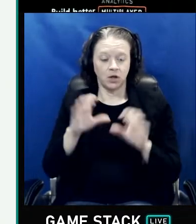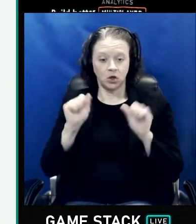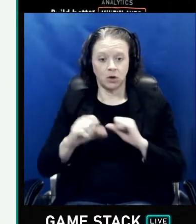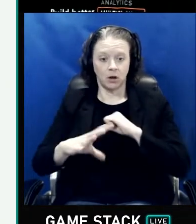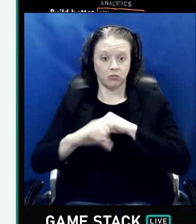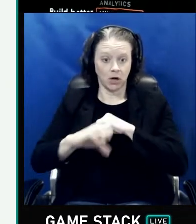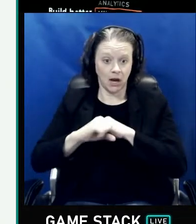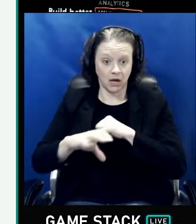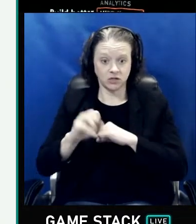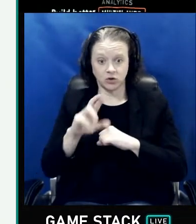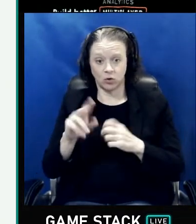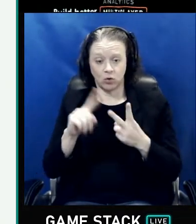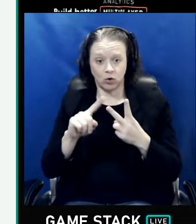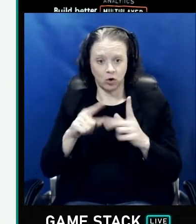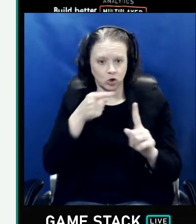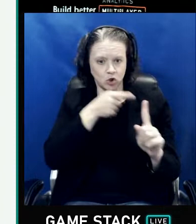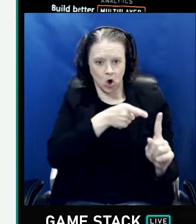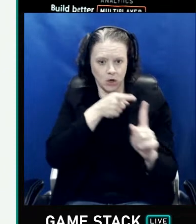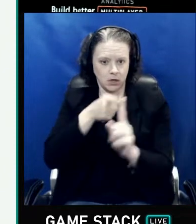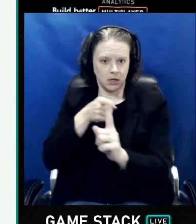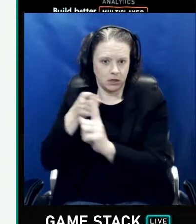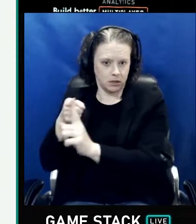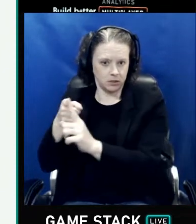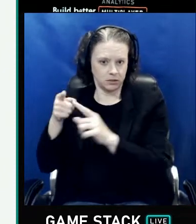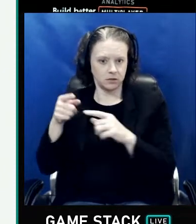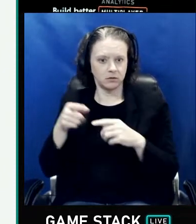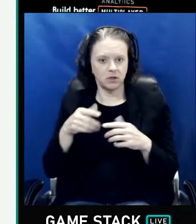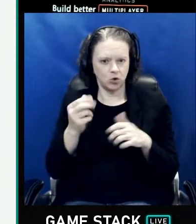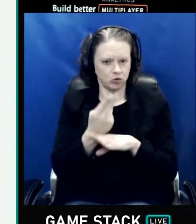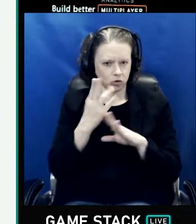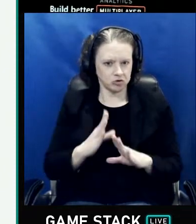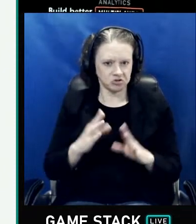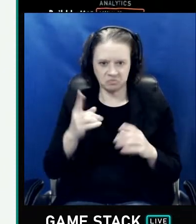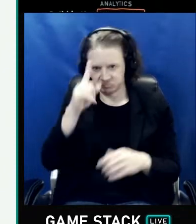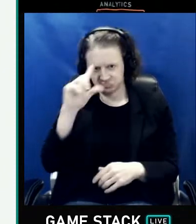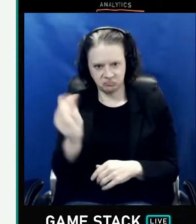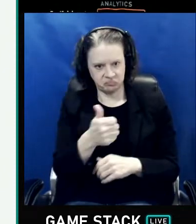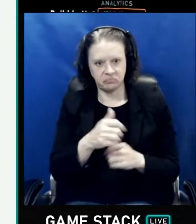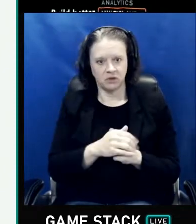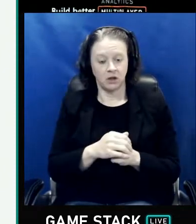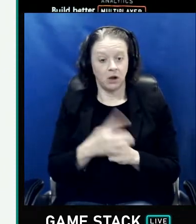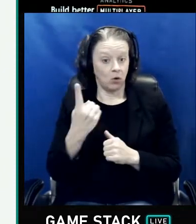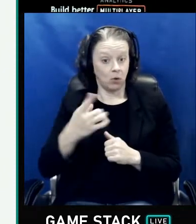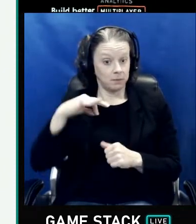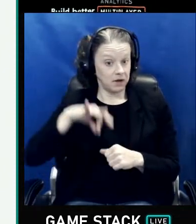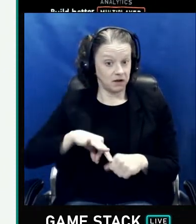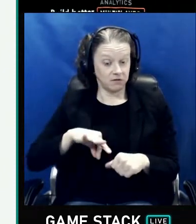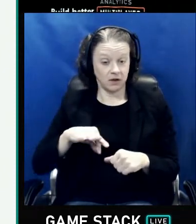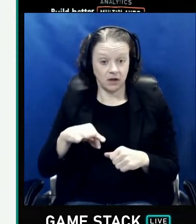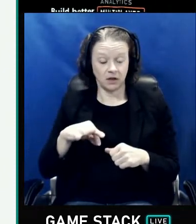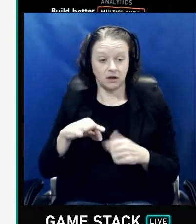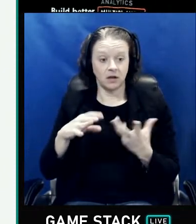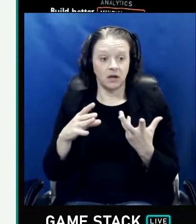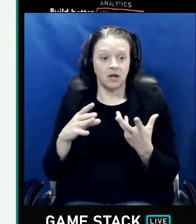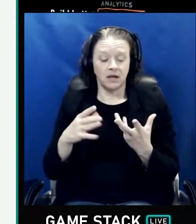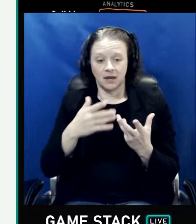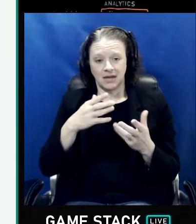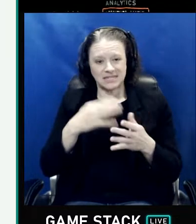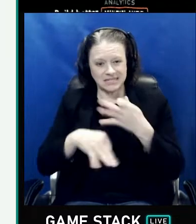choose targeted specific users. It's up to you. One benefit over UDP packet relays is we actually minimize the network bandwidth that we use,